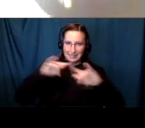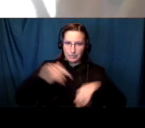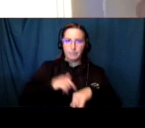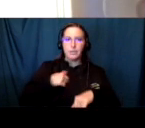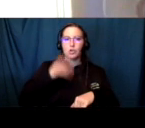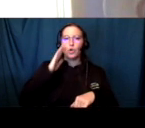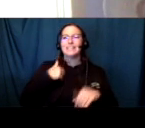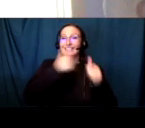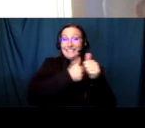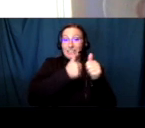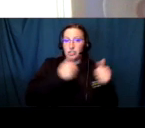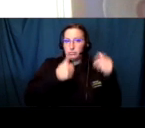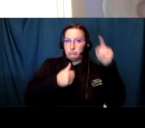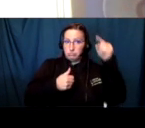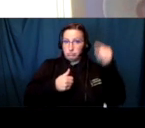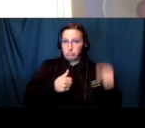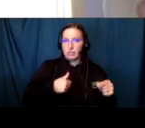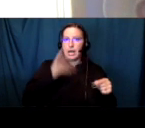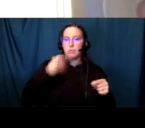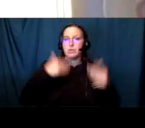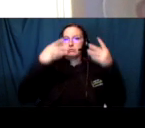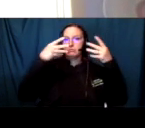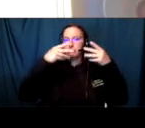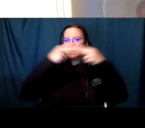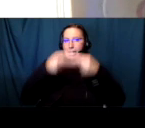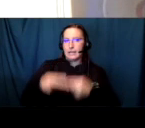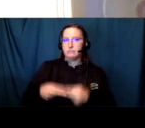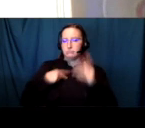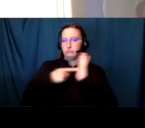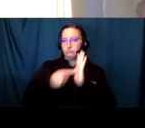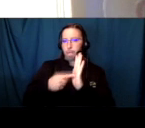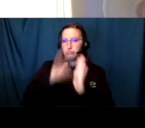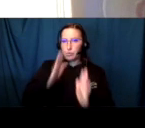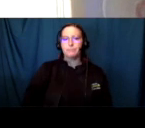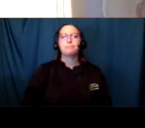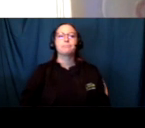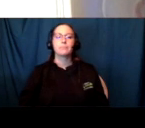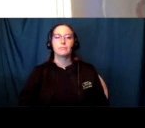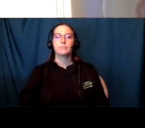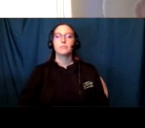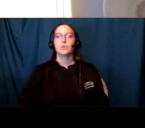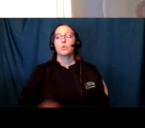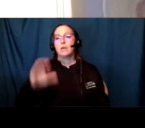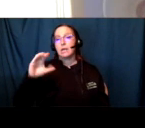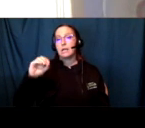this would be my lesson plan how I'd write it out. And so when we look at cognitive, I'm going to be